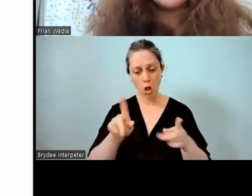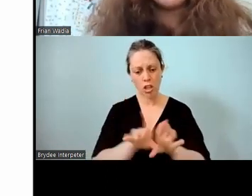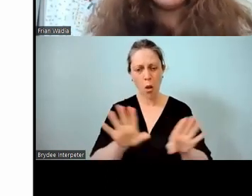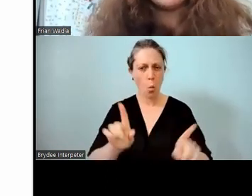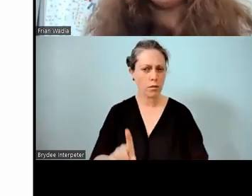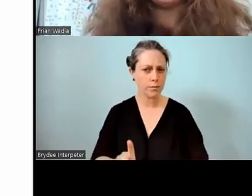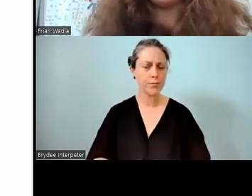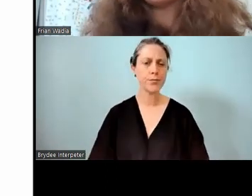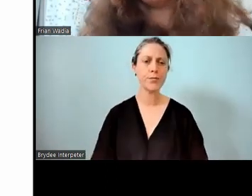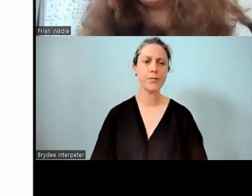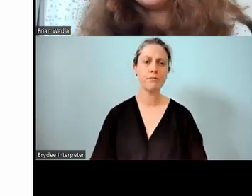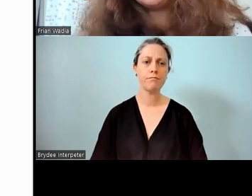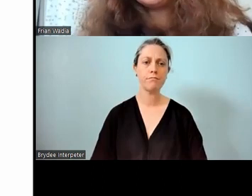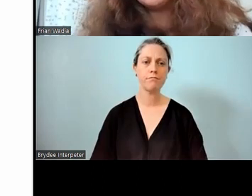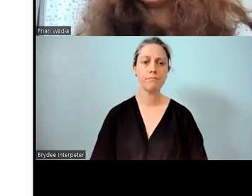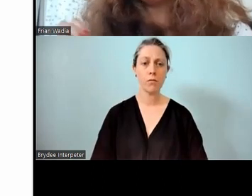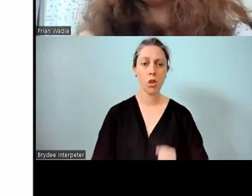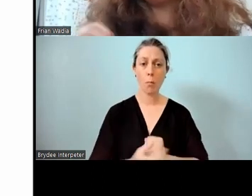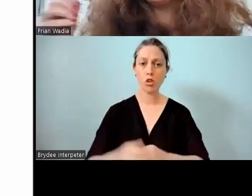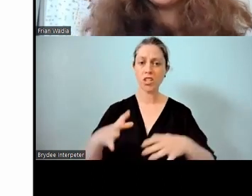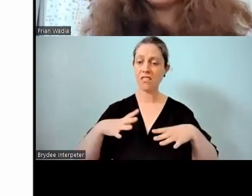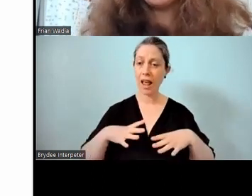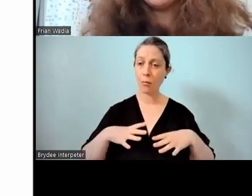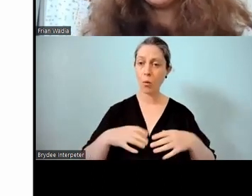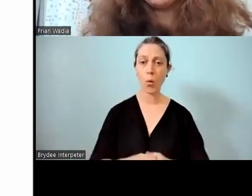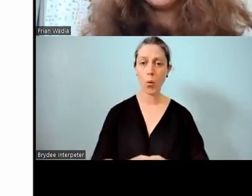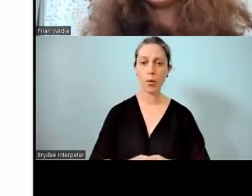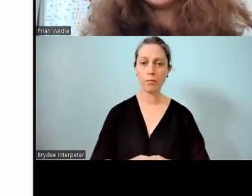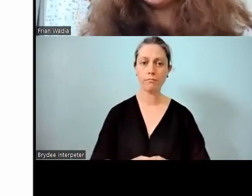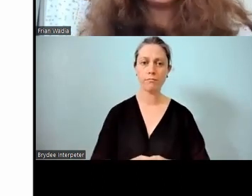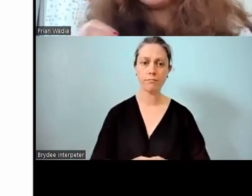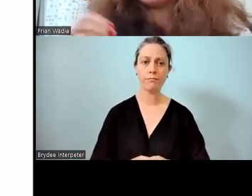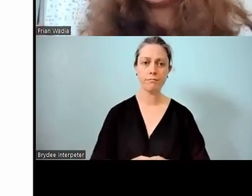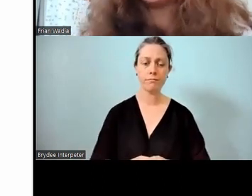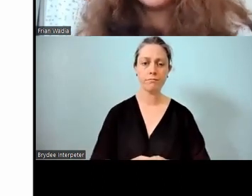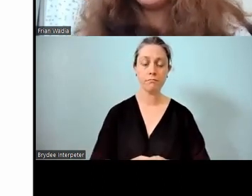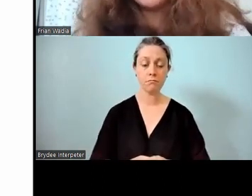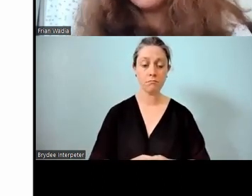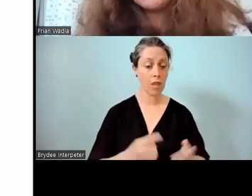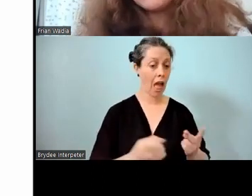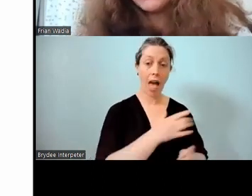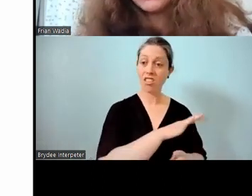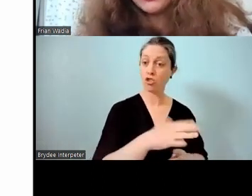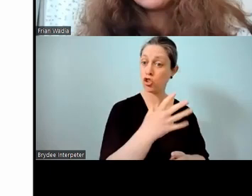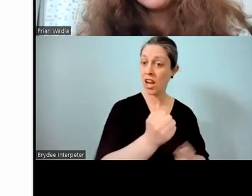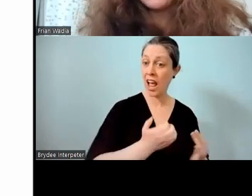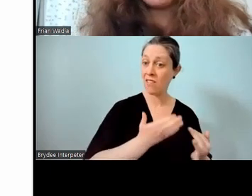that availability of opportunities. Children should have, you know, all the choices that every other child without a disability has.